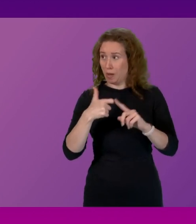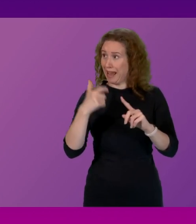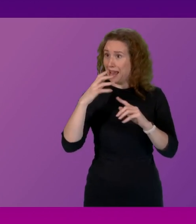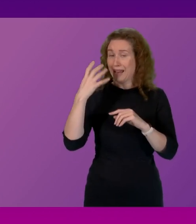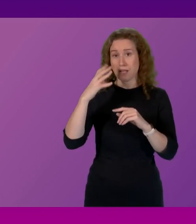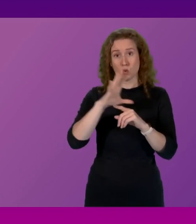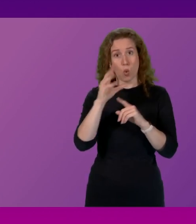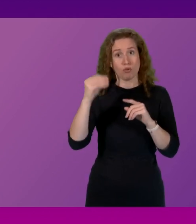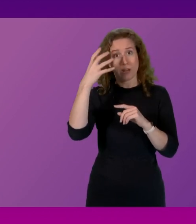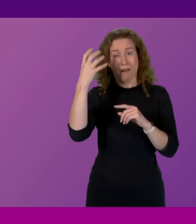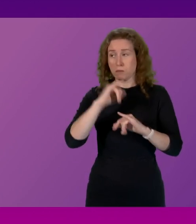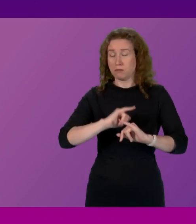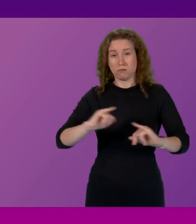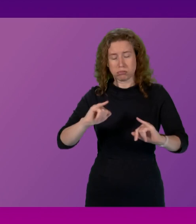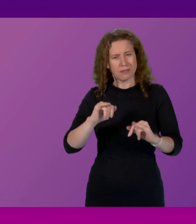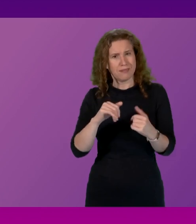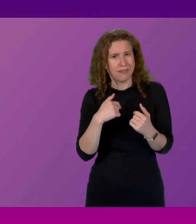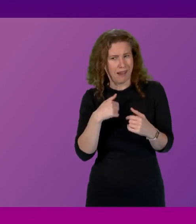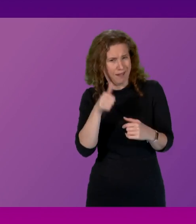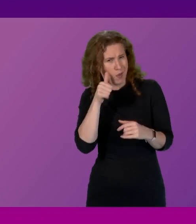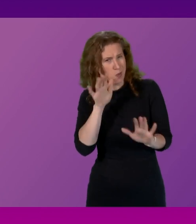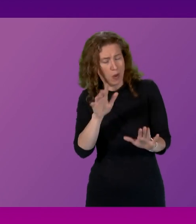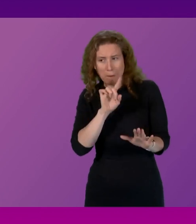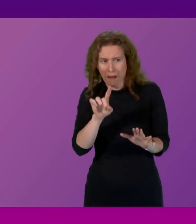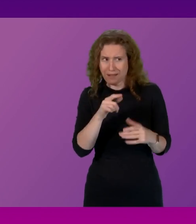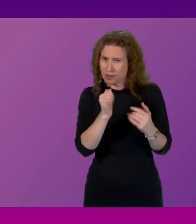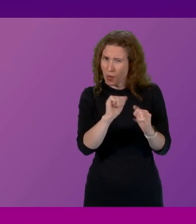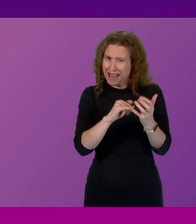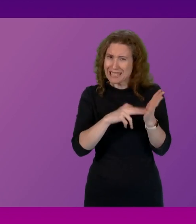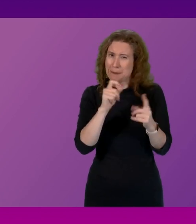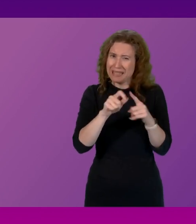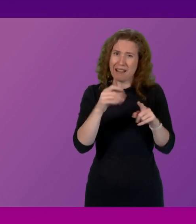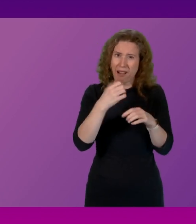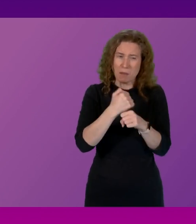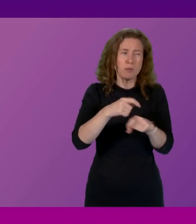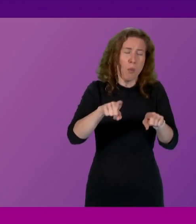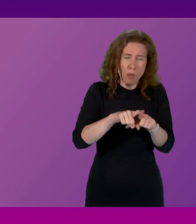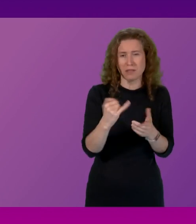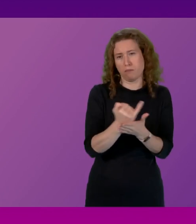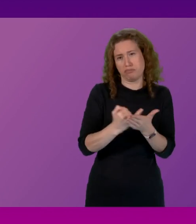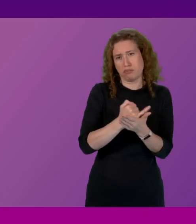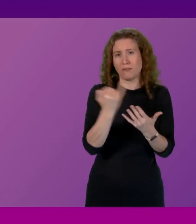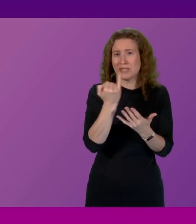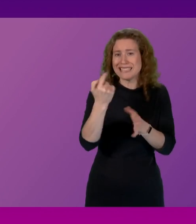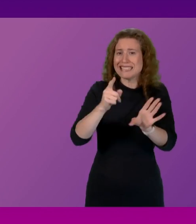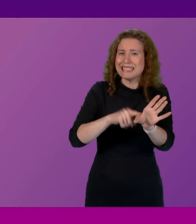is. However, that does not excuse the woeful record of this SNP Government over the past 16 years.